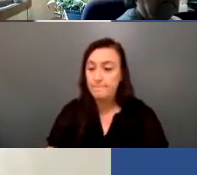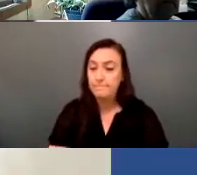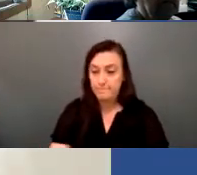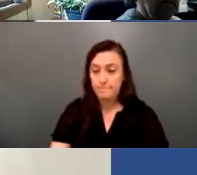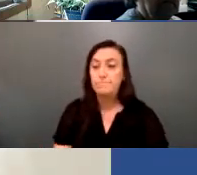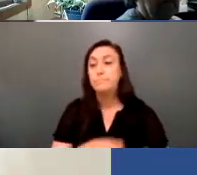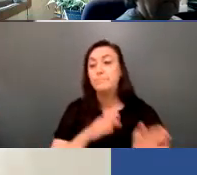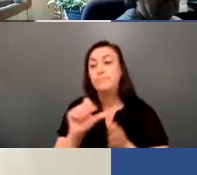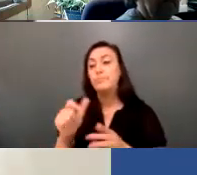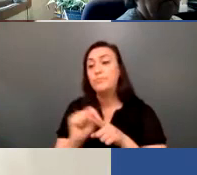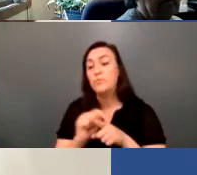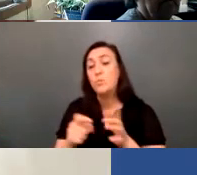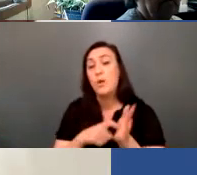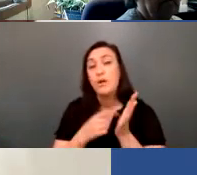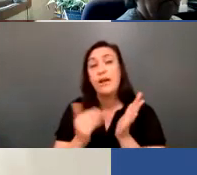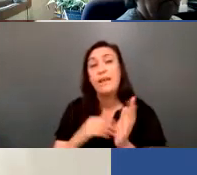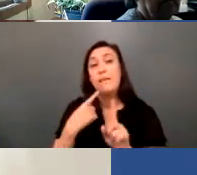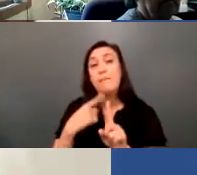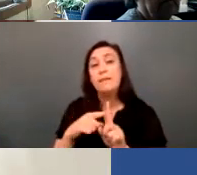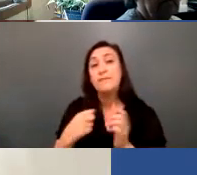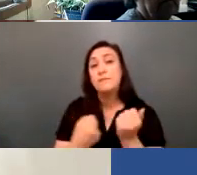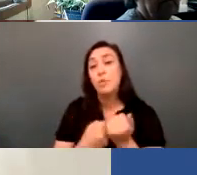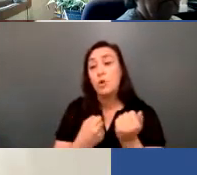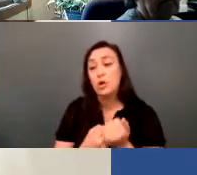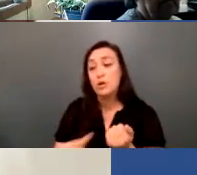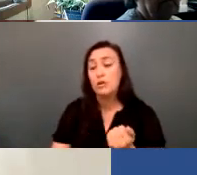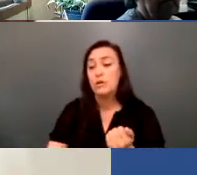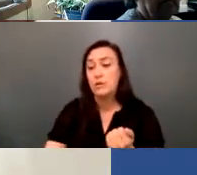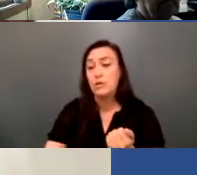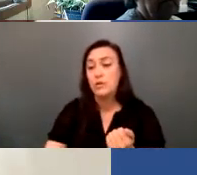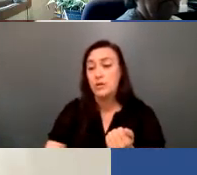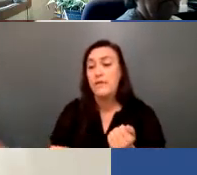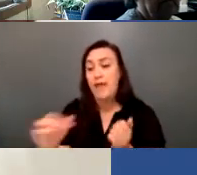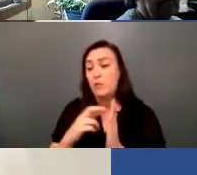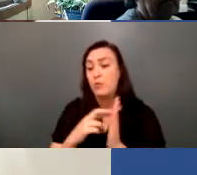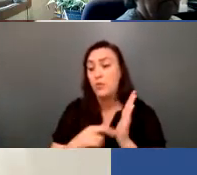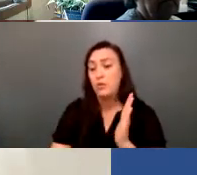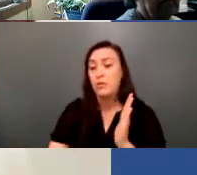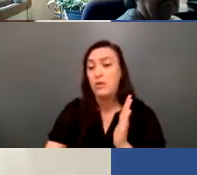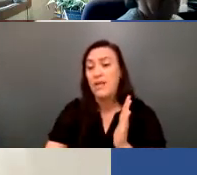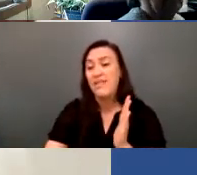is again around that positive support rule, and that is management staff and